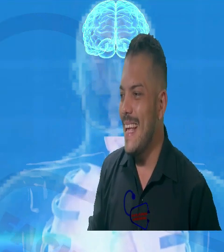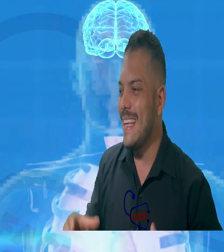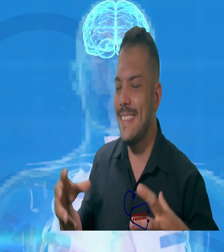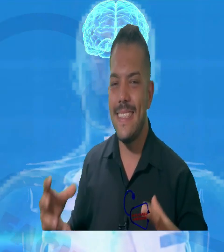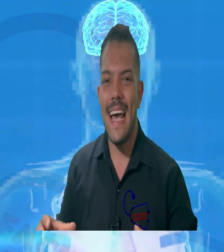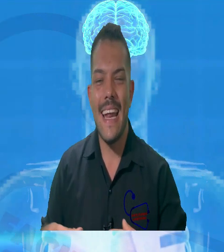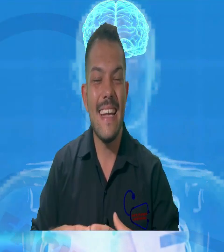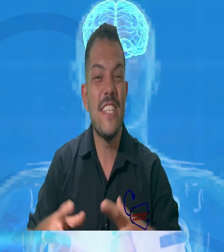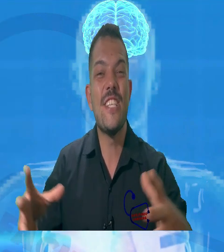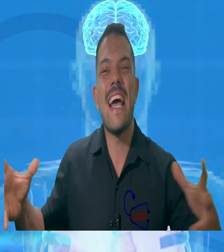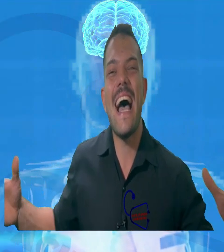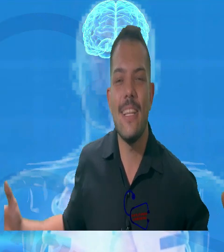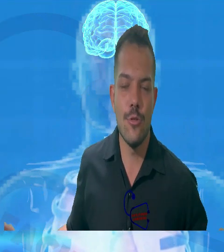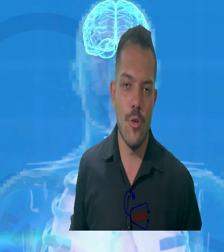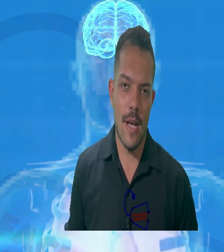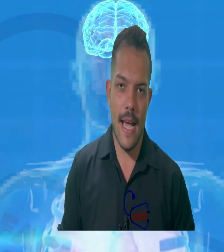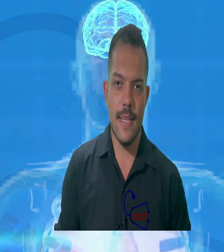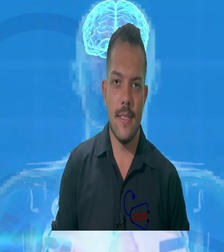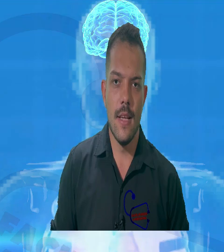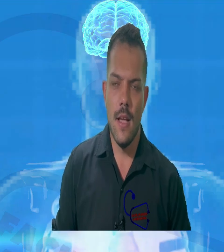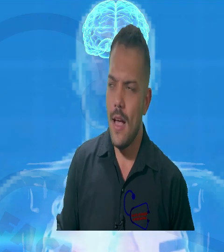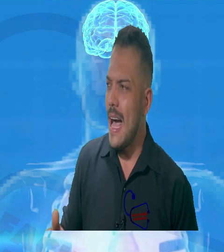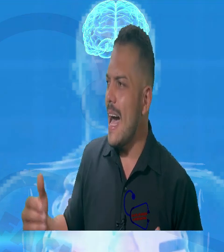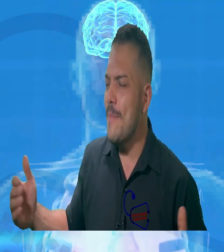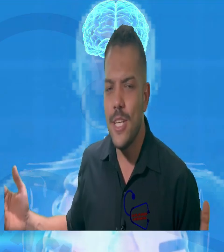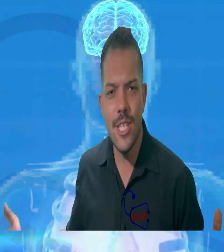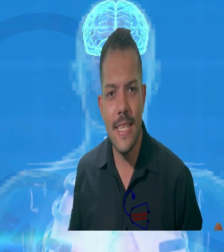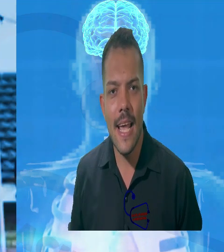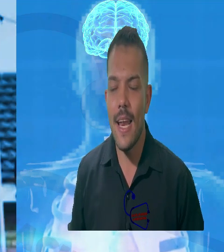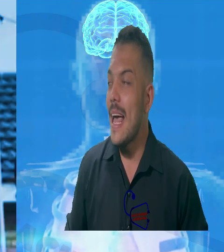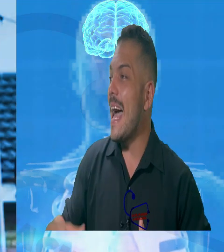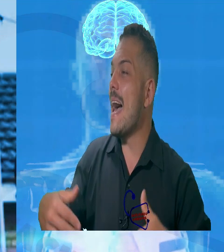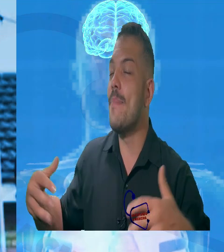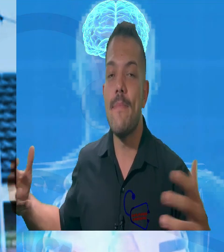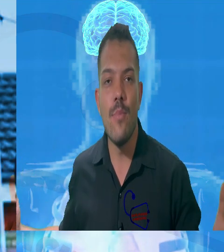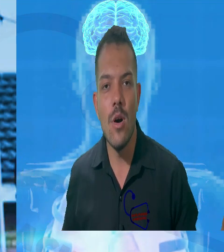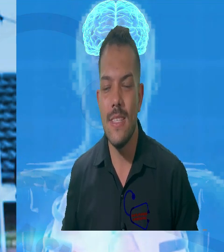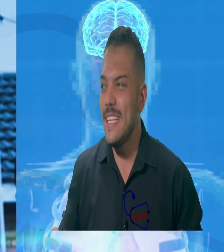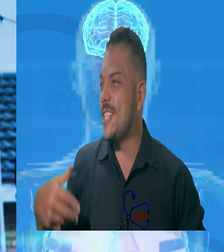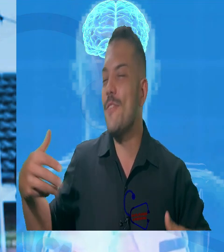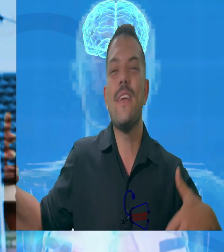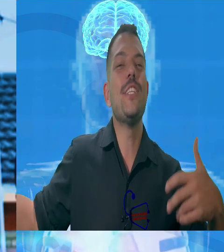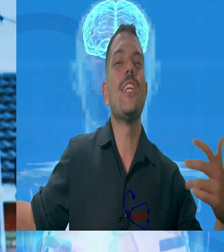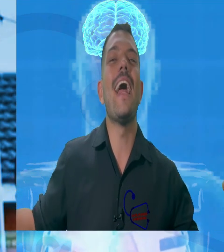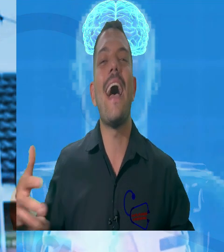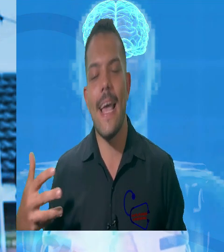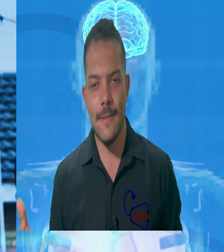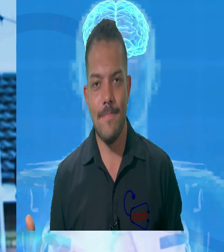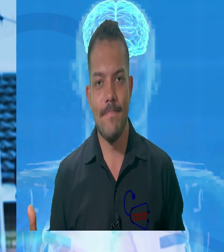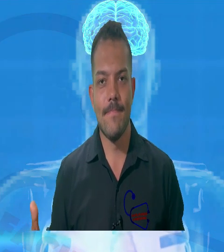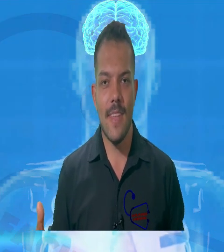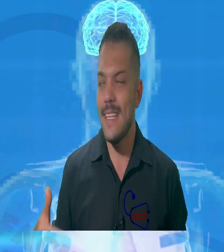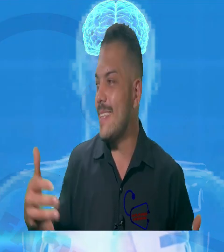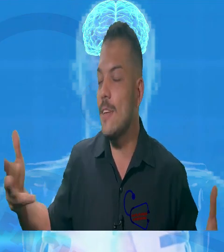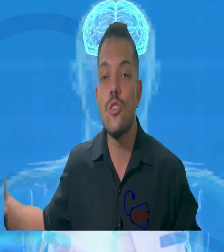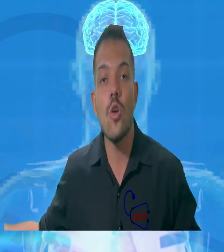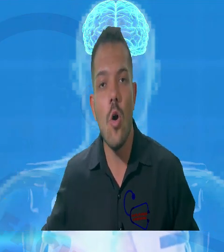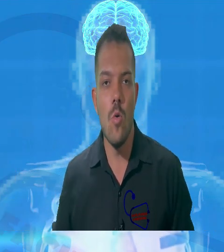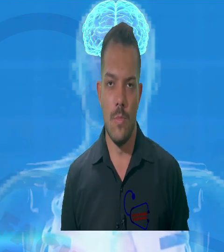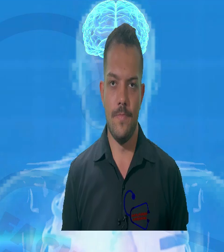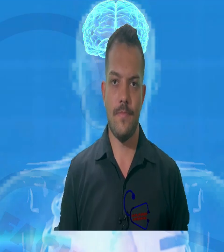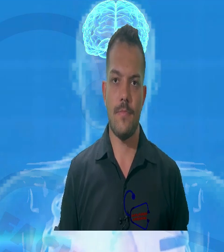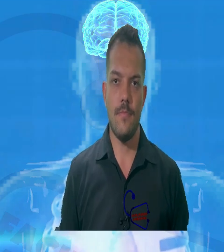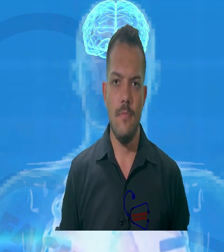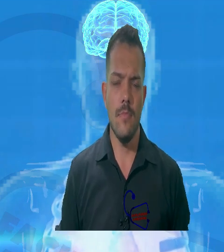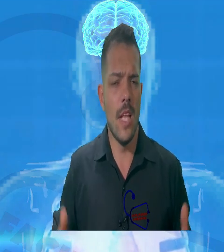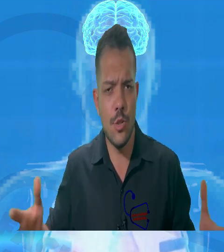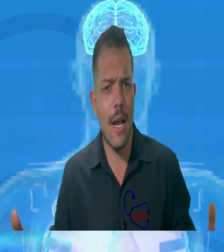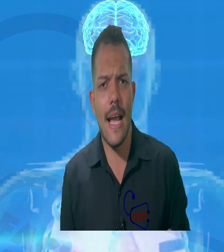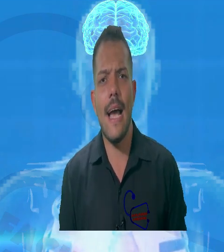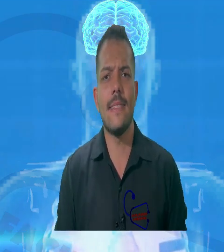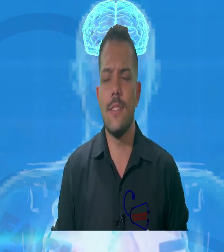to be airy the places open the window open the door let it ventilate, right Getting the sun into your house, in